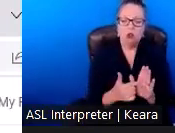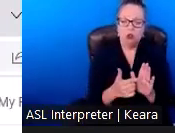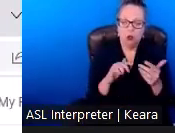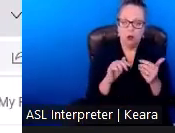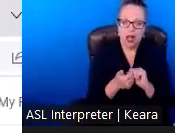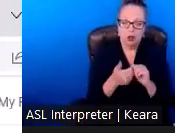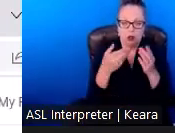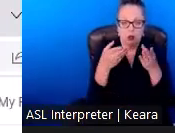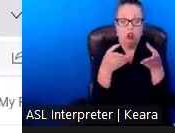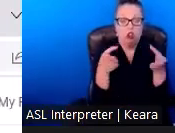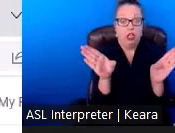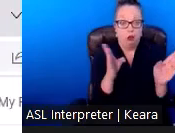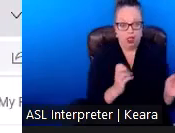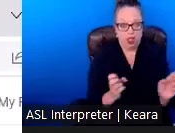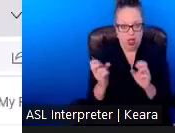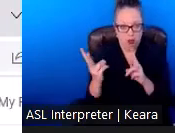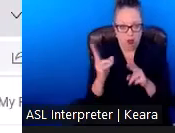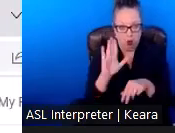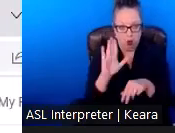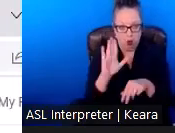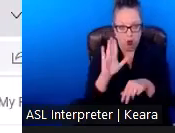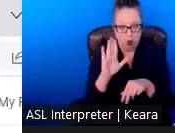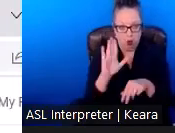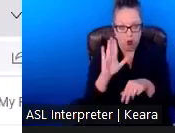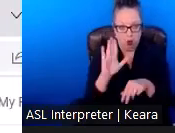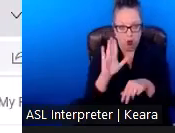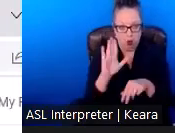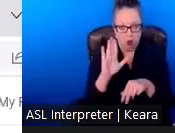upload your work samples and complete the next tab of the application.